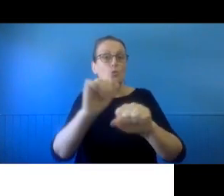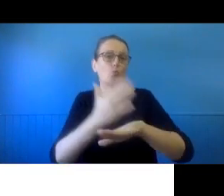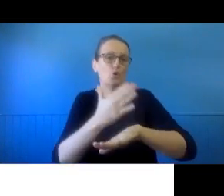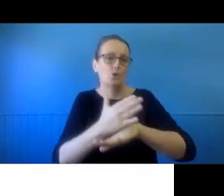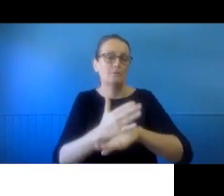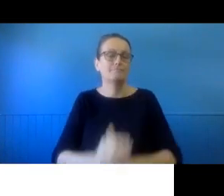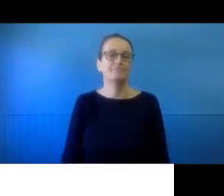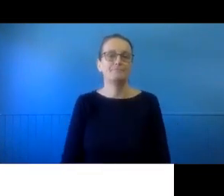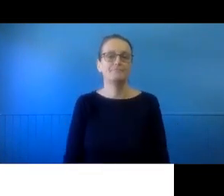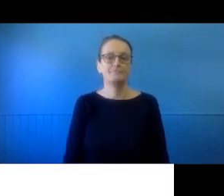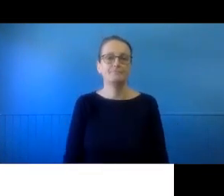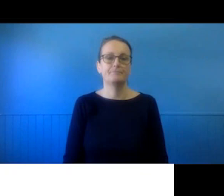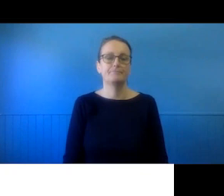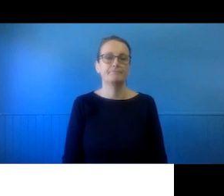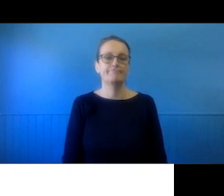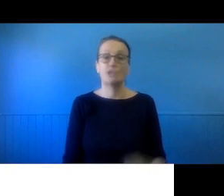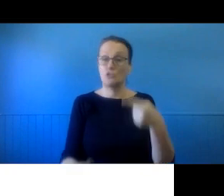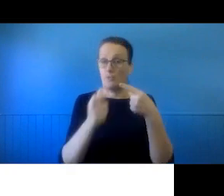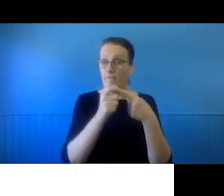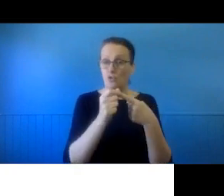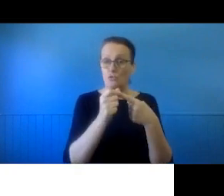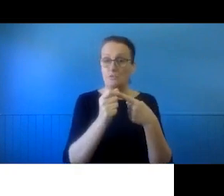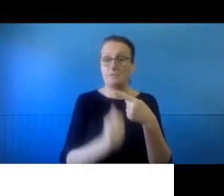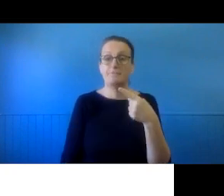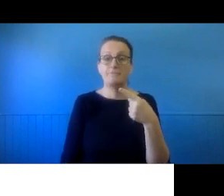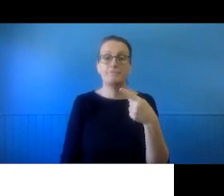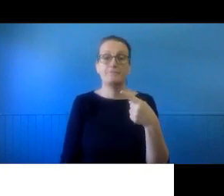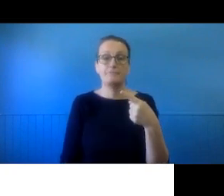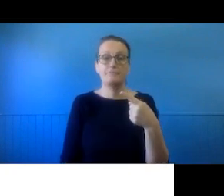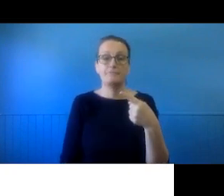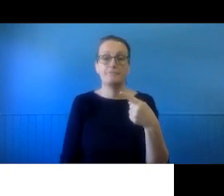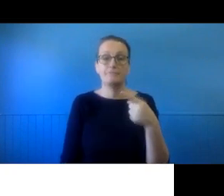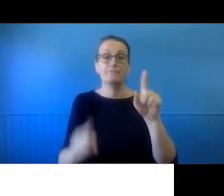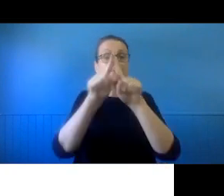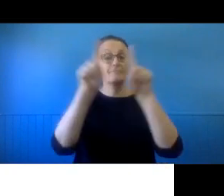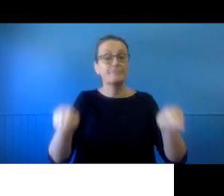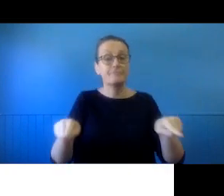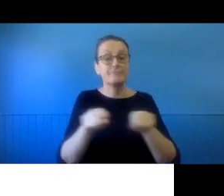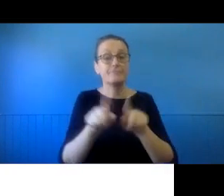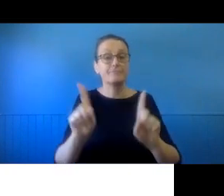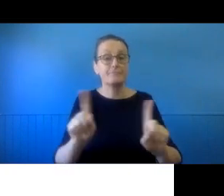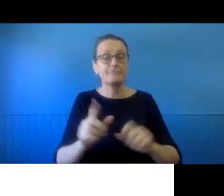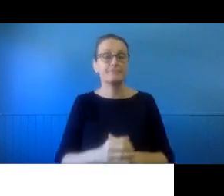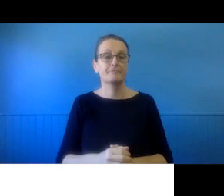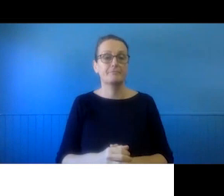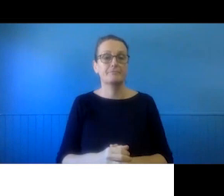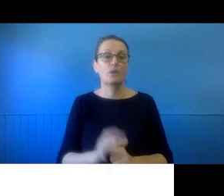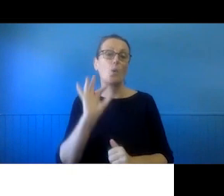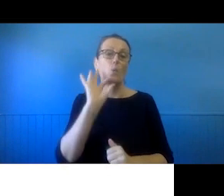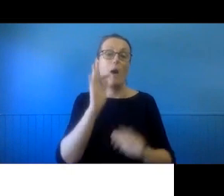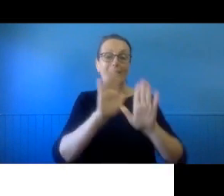the first idea. What we have here on the screen is a white background and